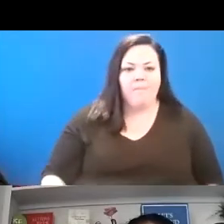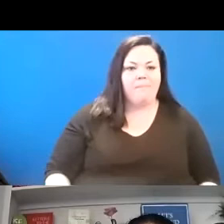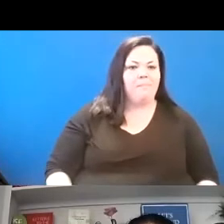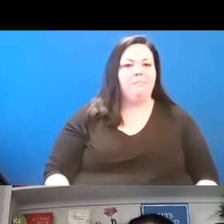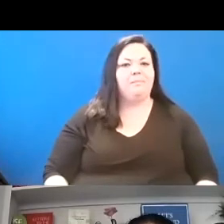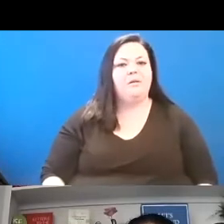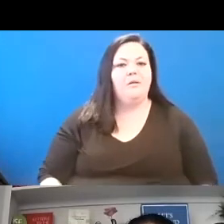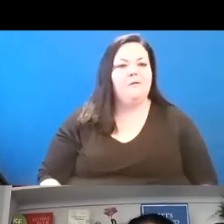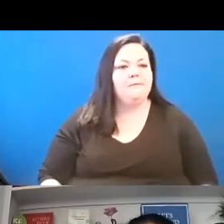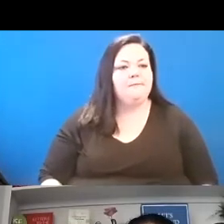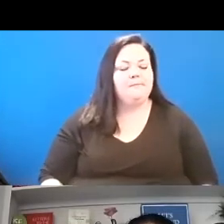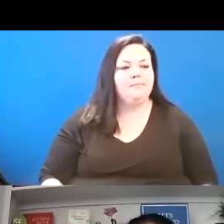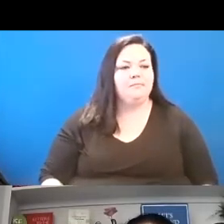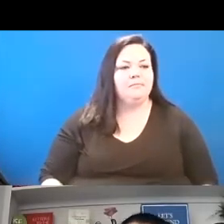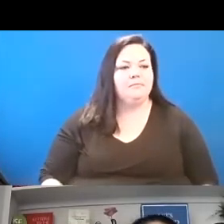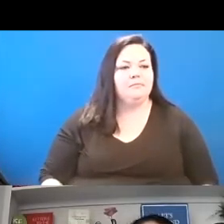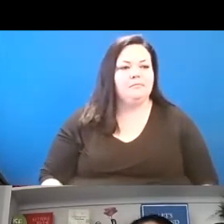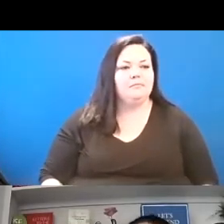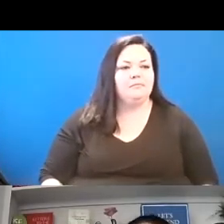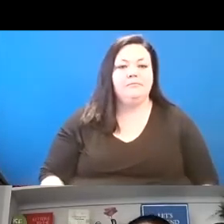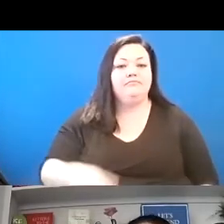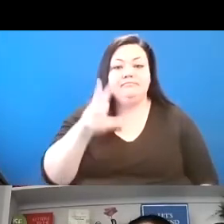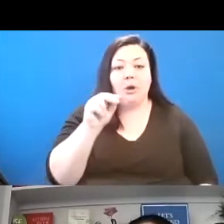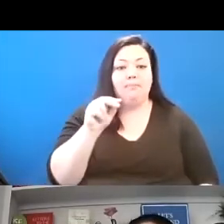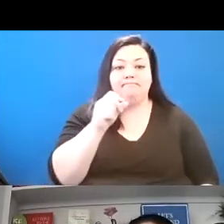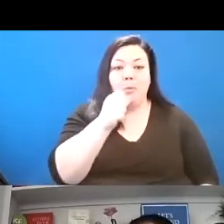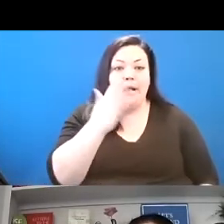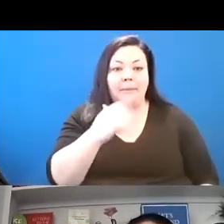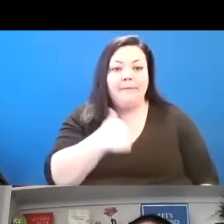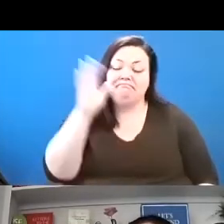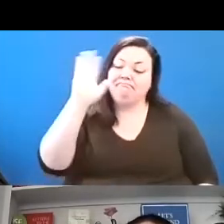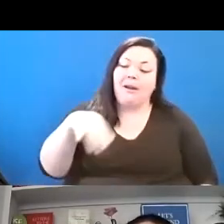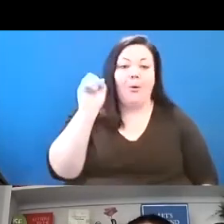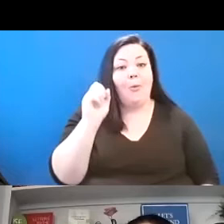yay no it won't let me okay let's just there we go